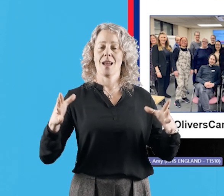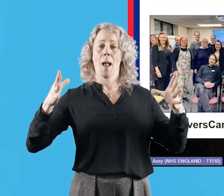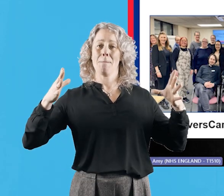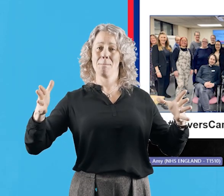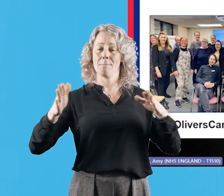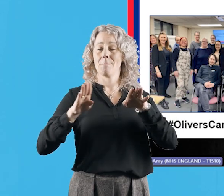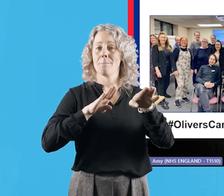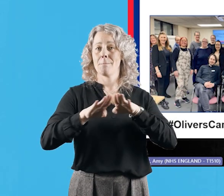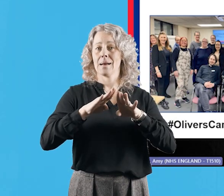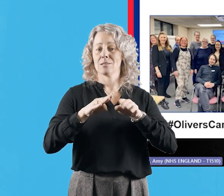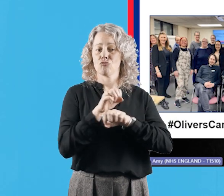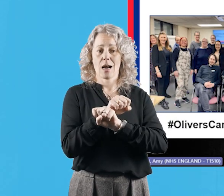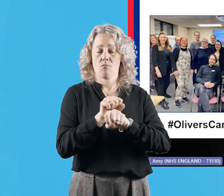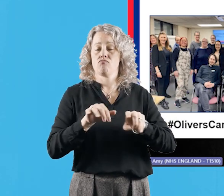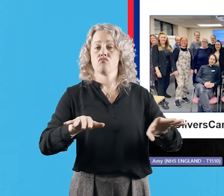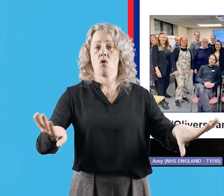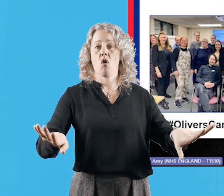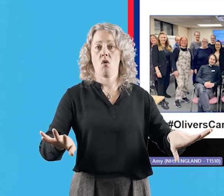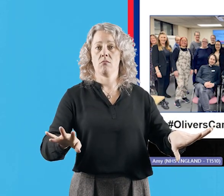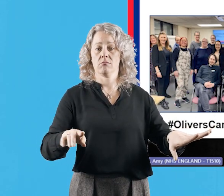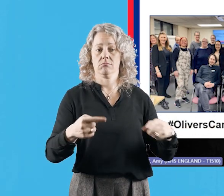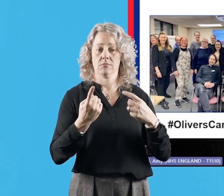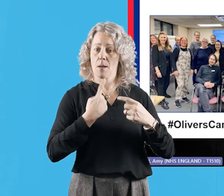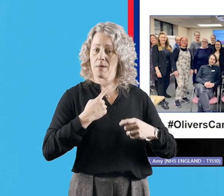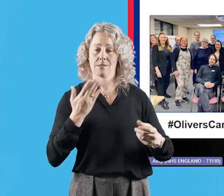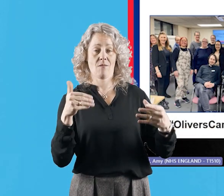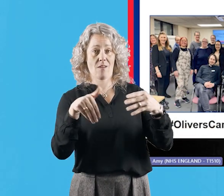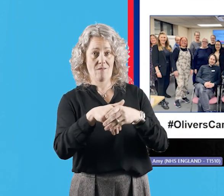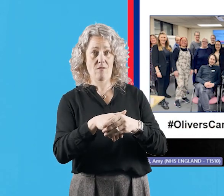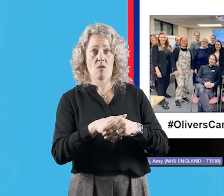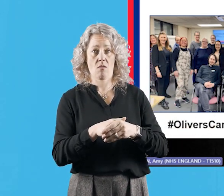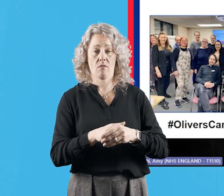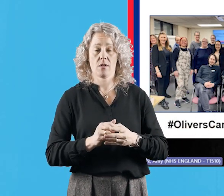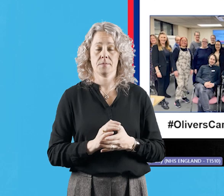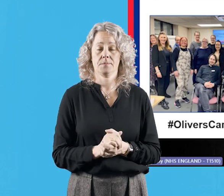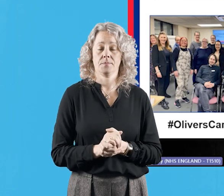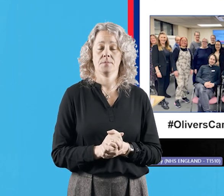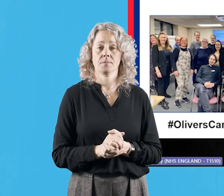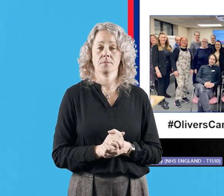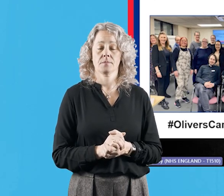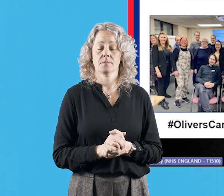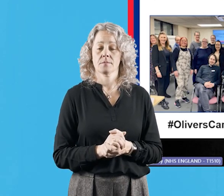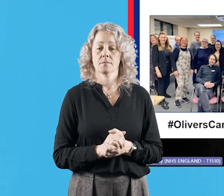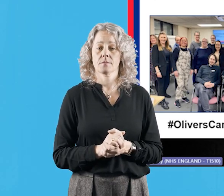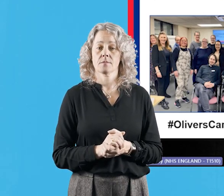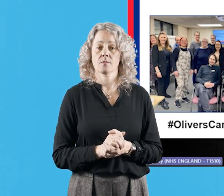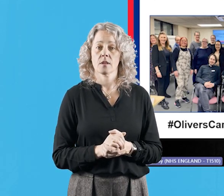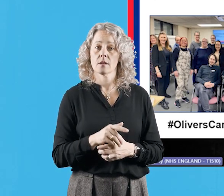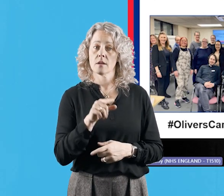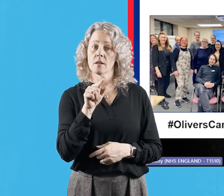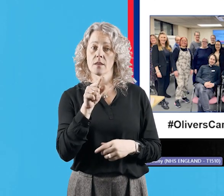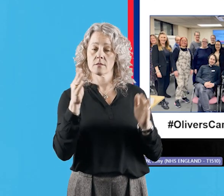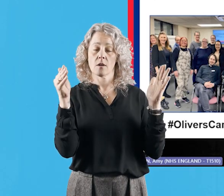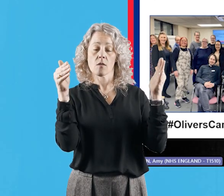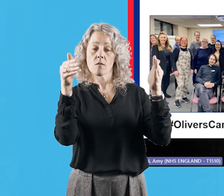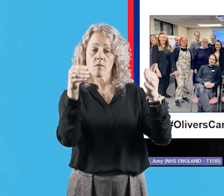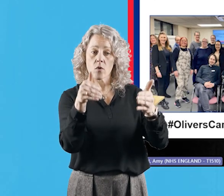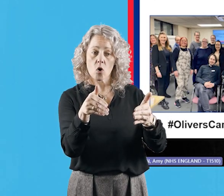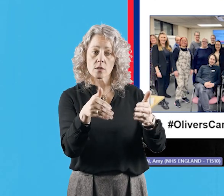this is the biggest training rollout that I've been involved in and I've been involved in training a long time. You know